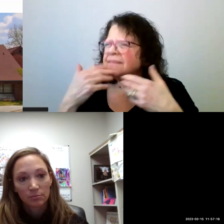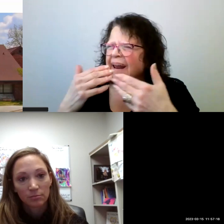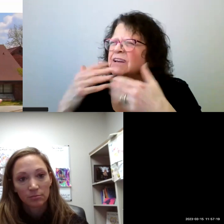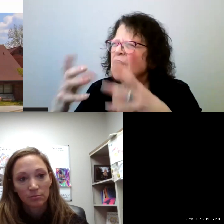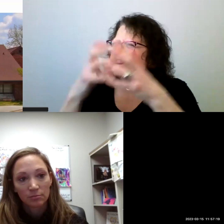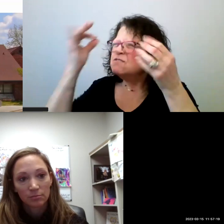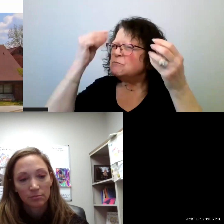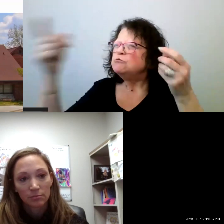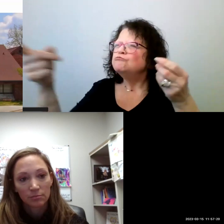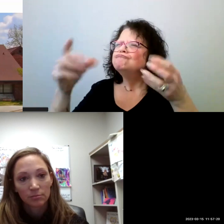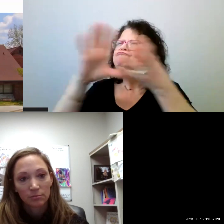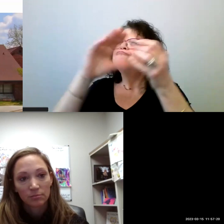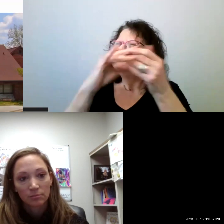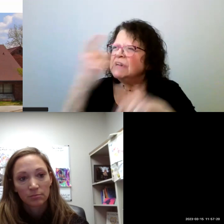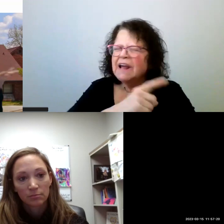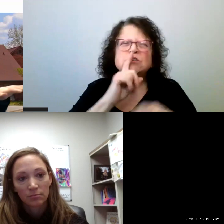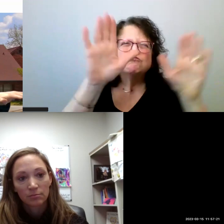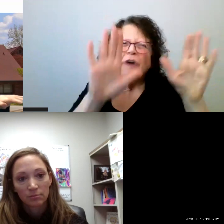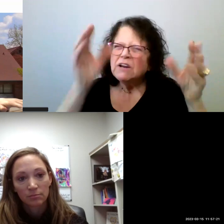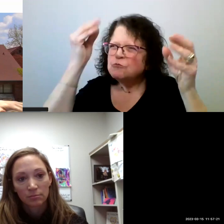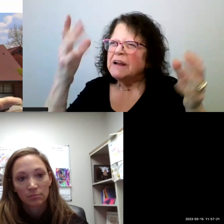you know, is great information for people living in Indiana. We may have some folks